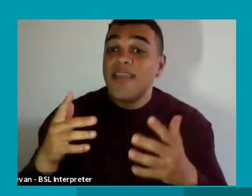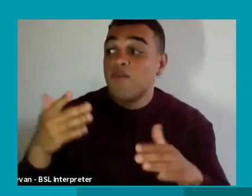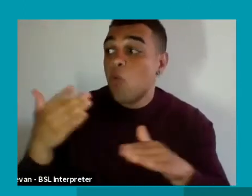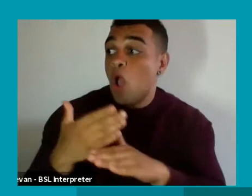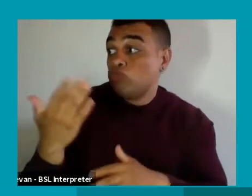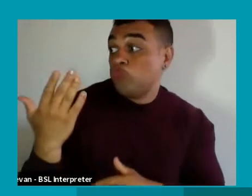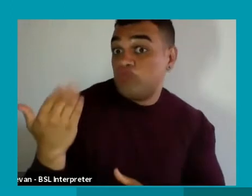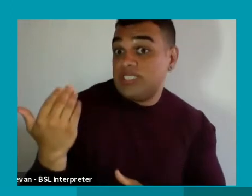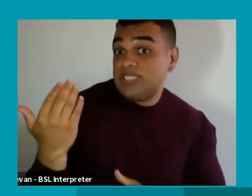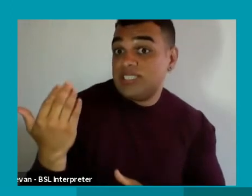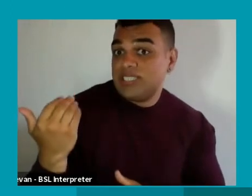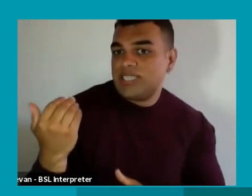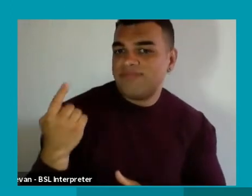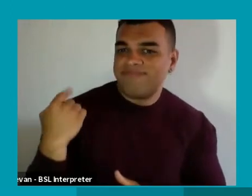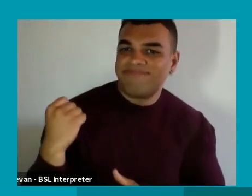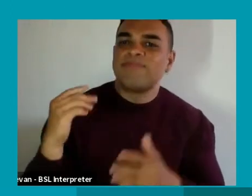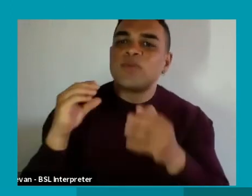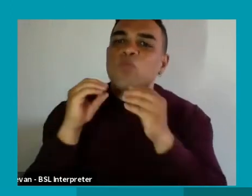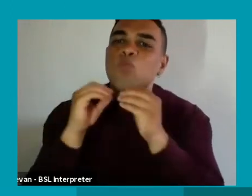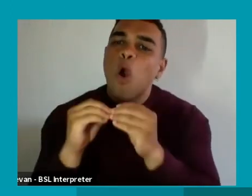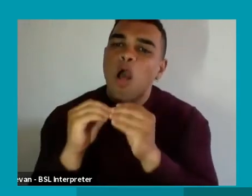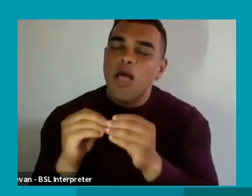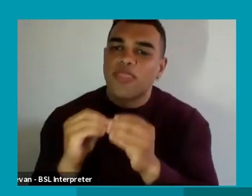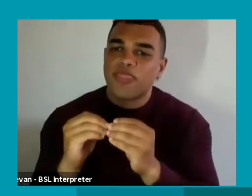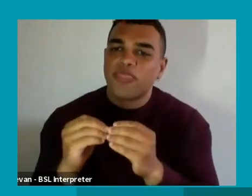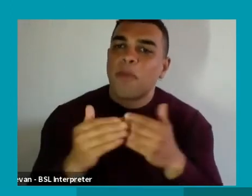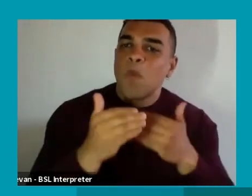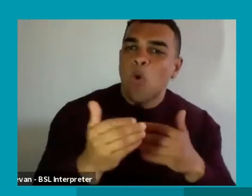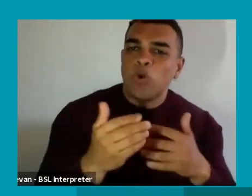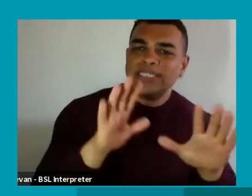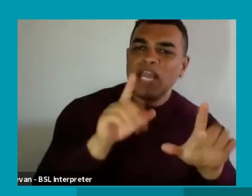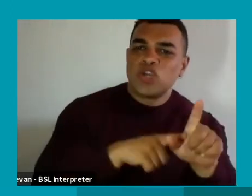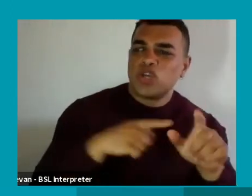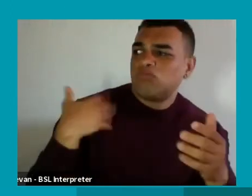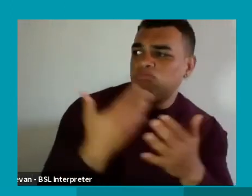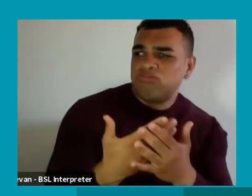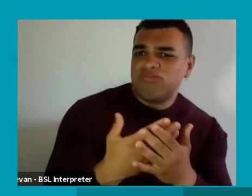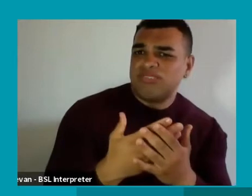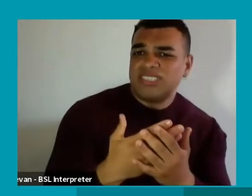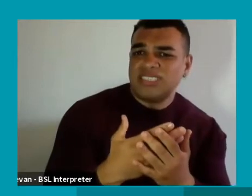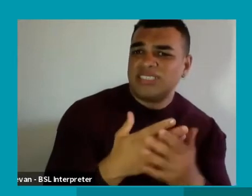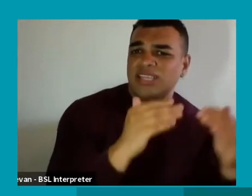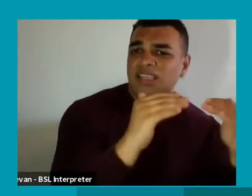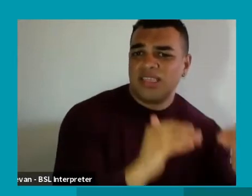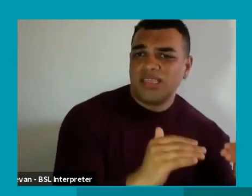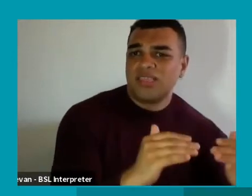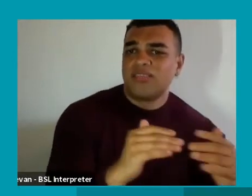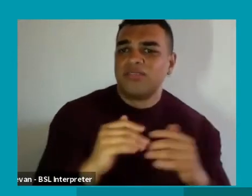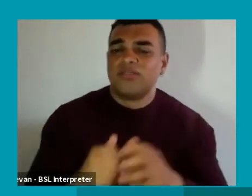your progression. In a way that including you know, everything ever doesn't. The exception to that is, if you've got LinkedIn and LinkedIn, they would say include everything.